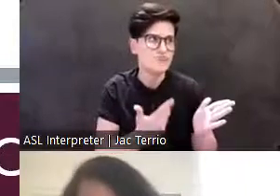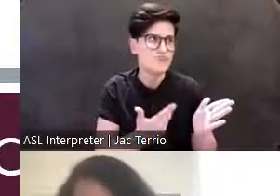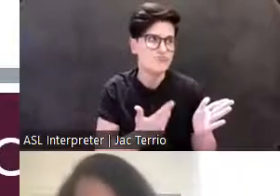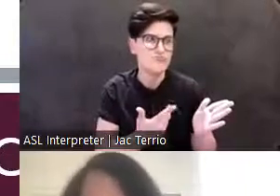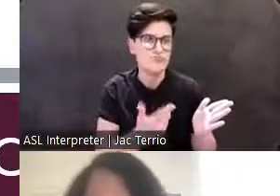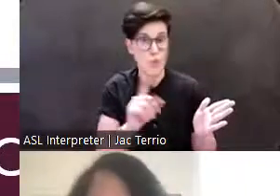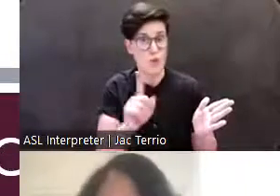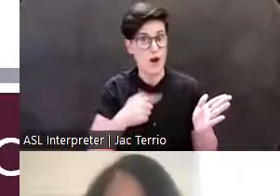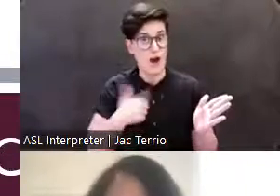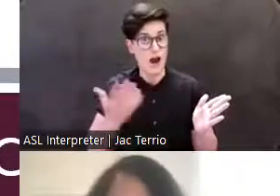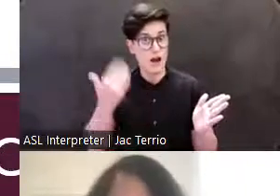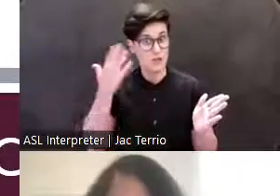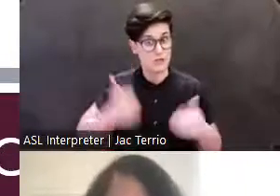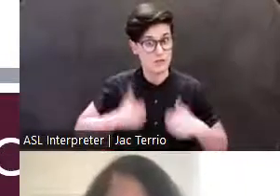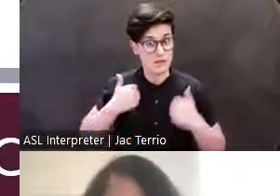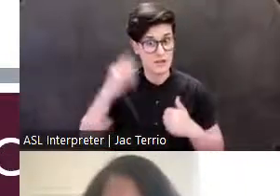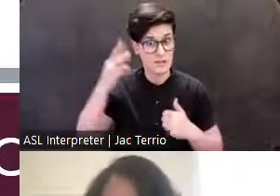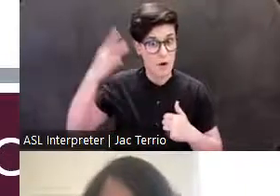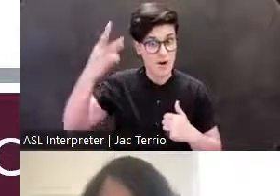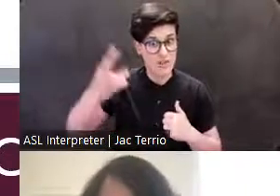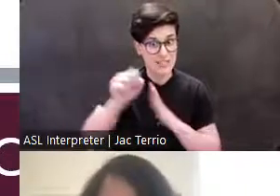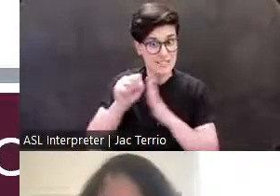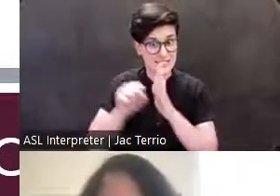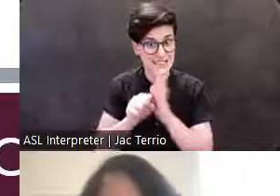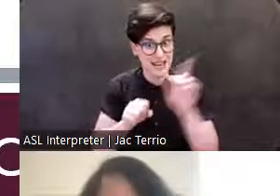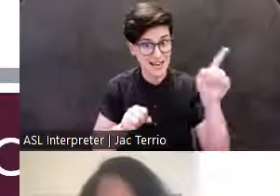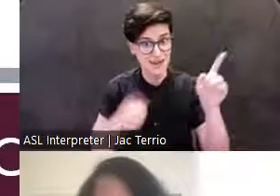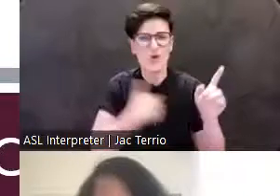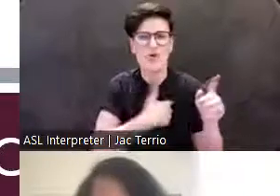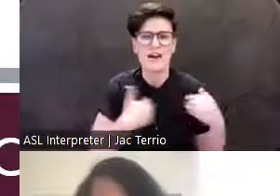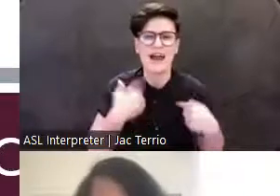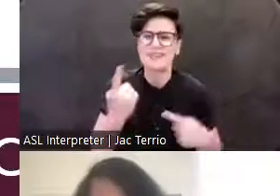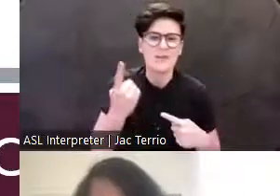live in Washington state, we had something called tiny homes.